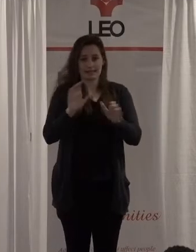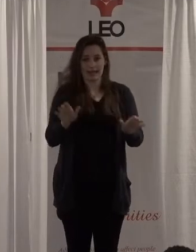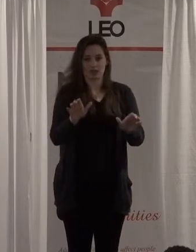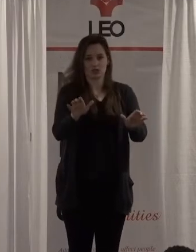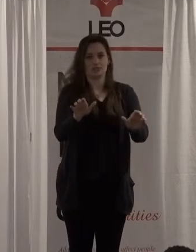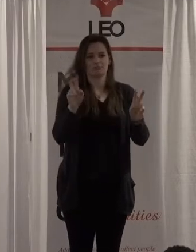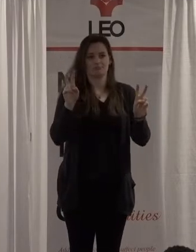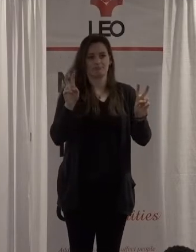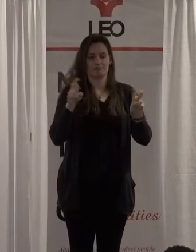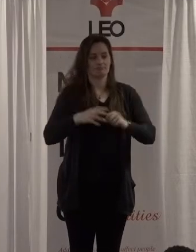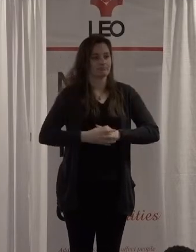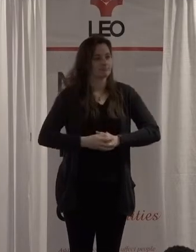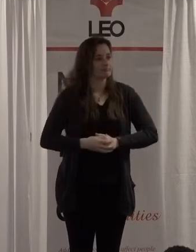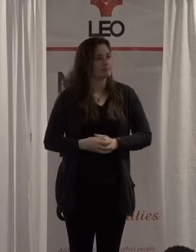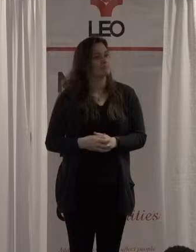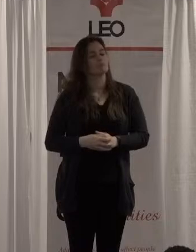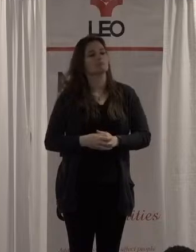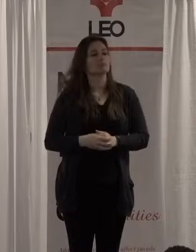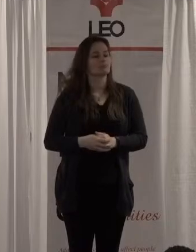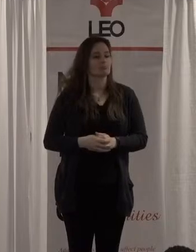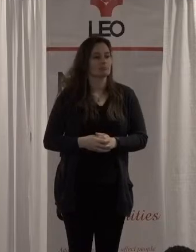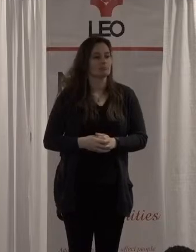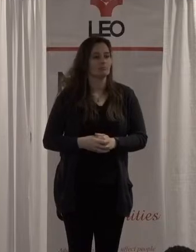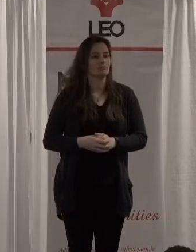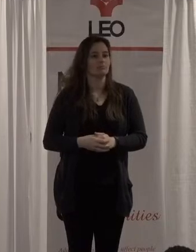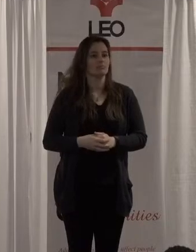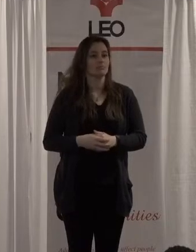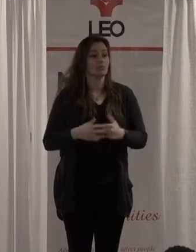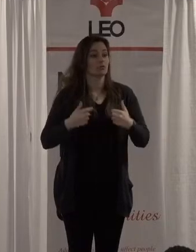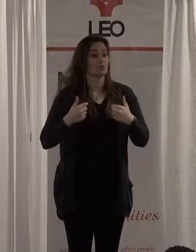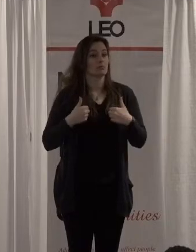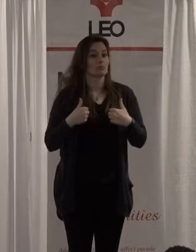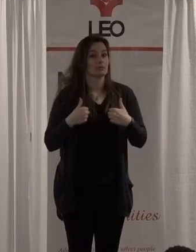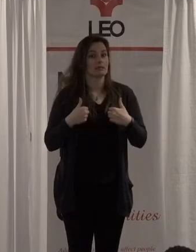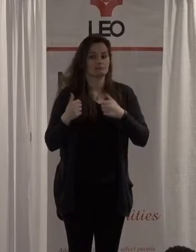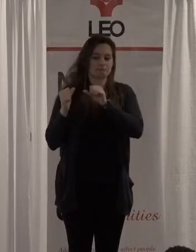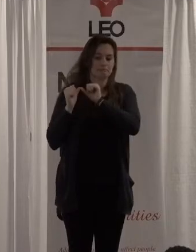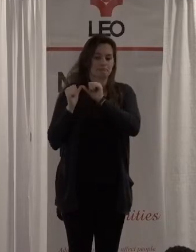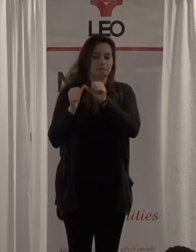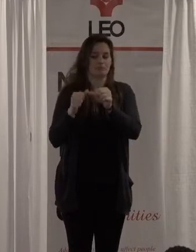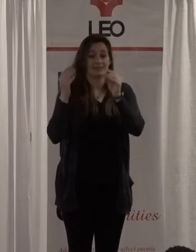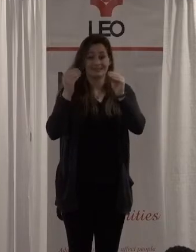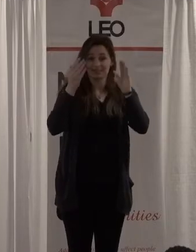YOU KNOW, AS A LIFE LONG EDUCATOR, AND AS A POLITICIAN